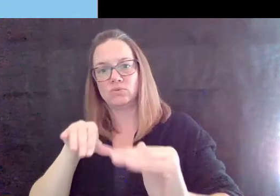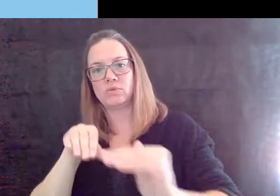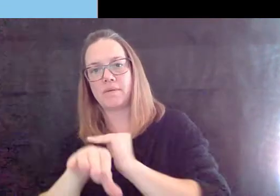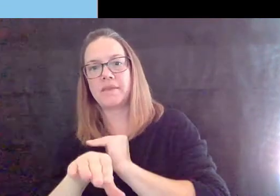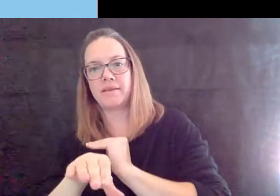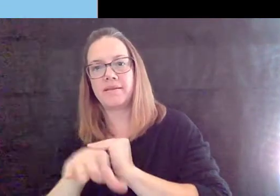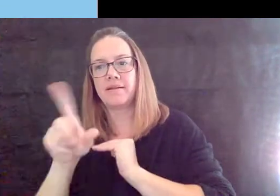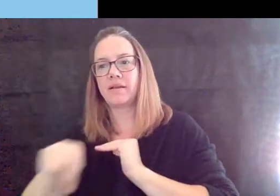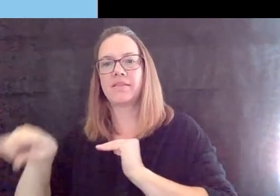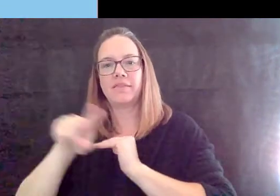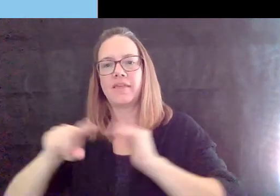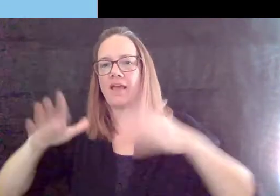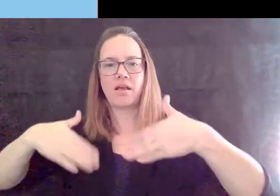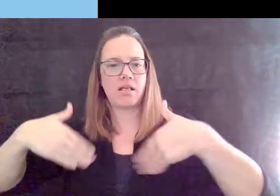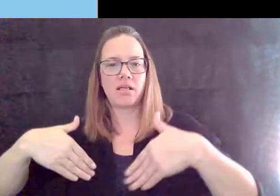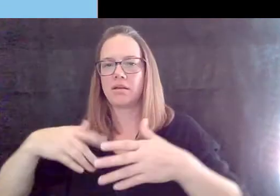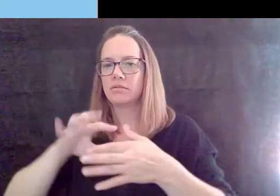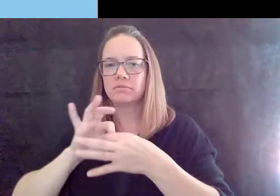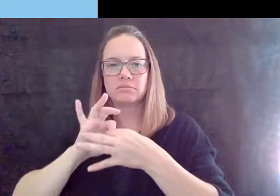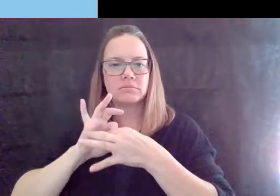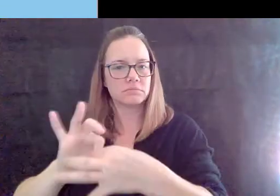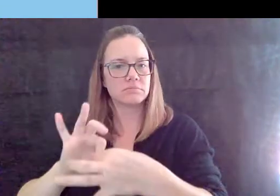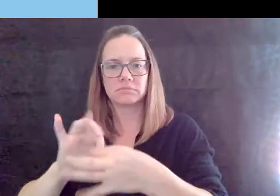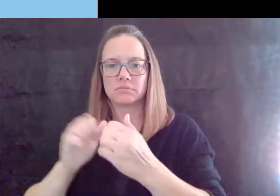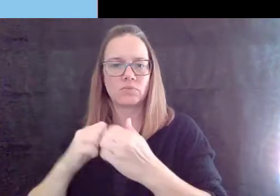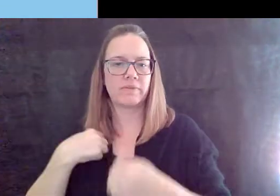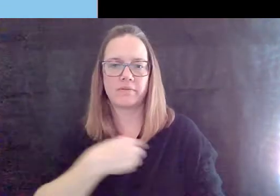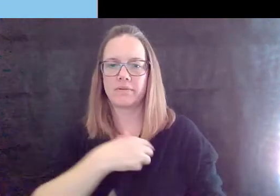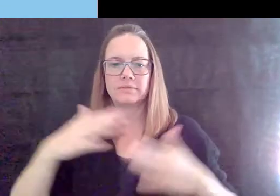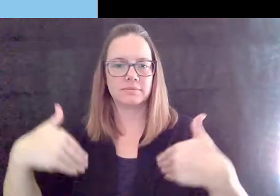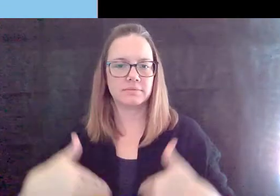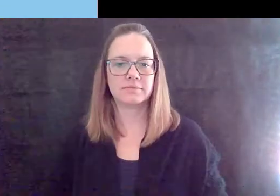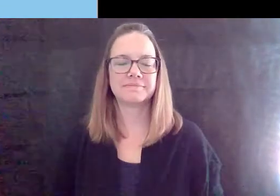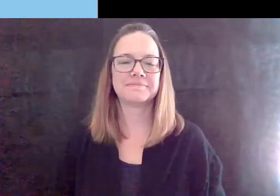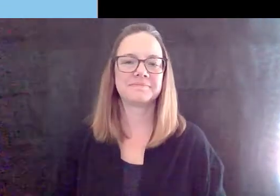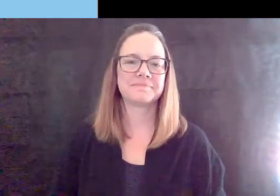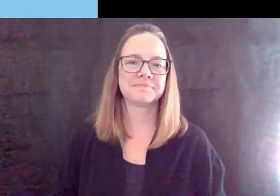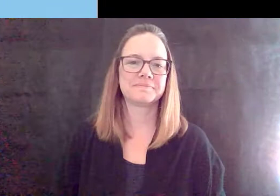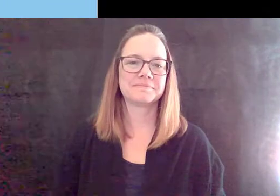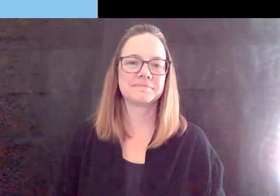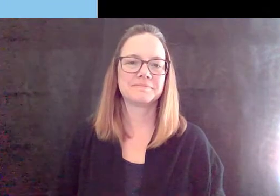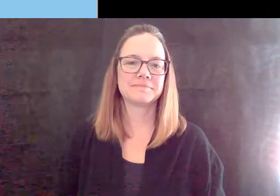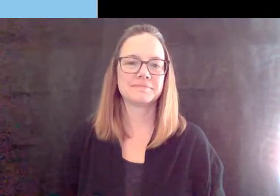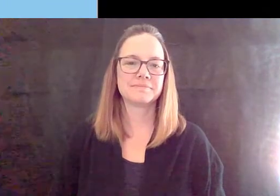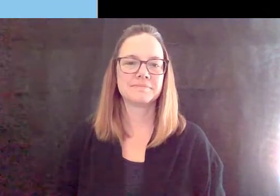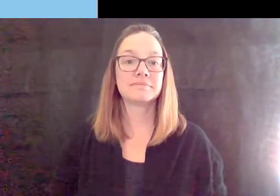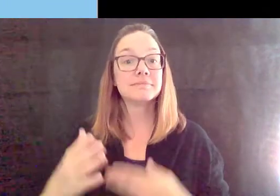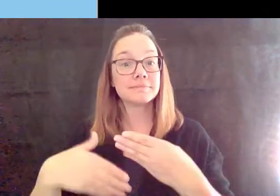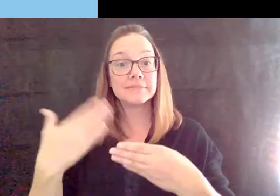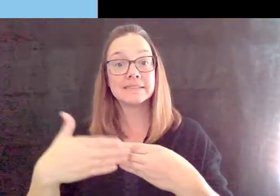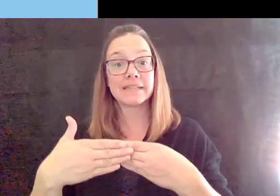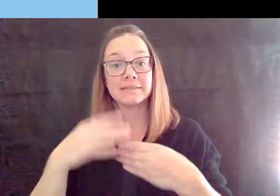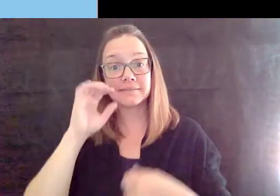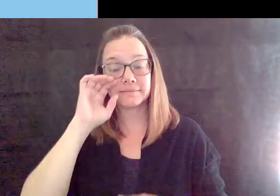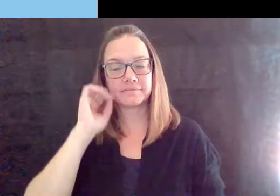in who we have yet to establish a treatment relationship. Great. So next slide.